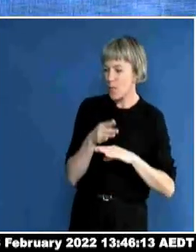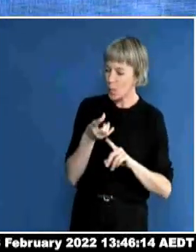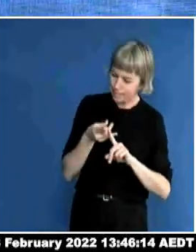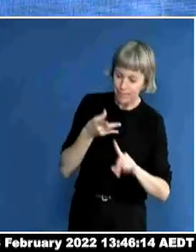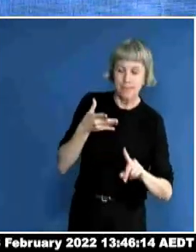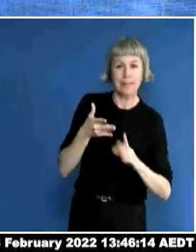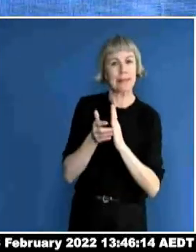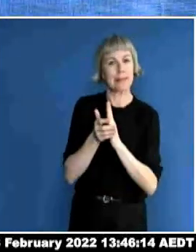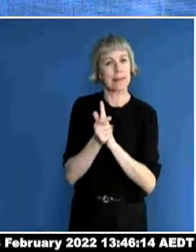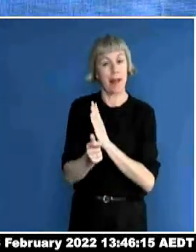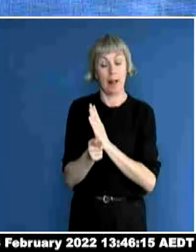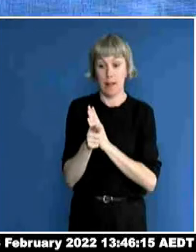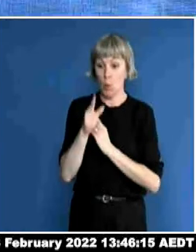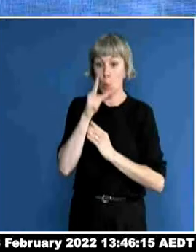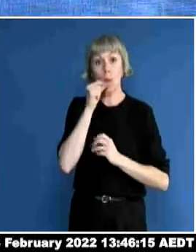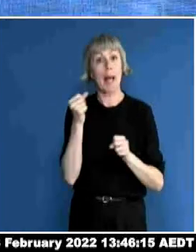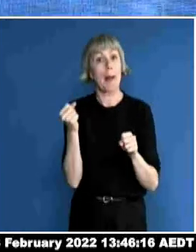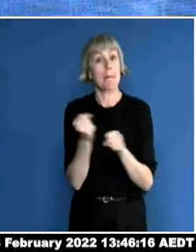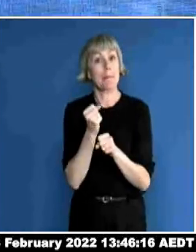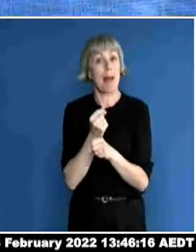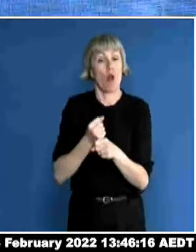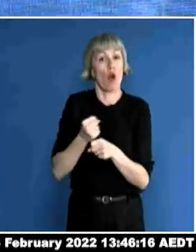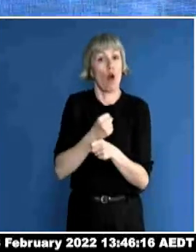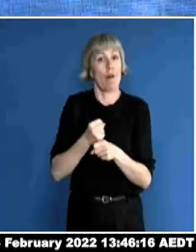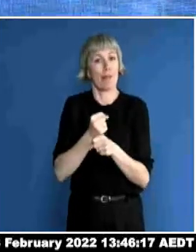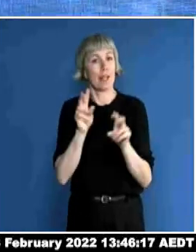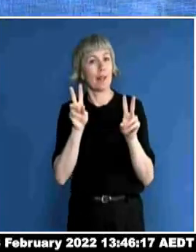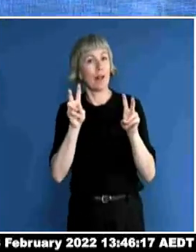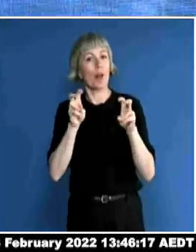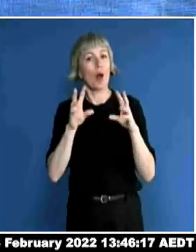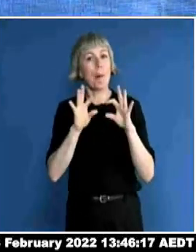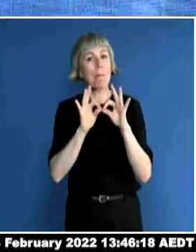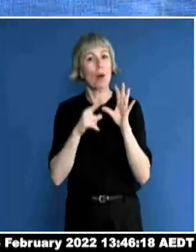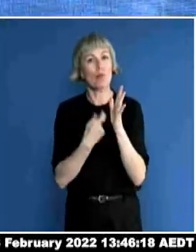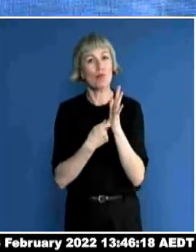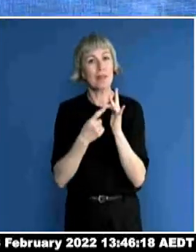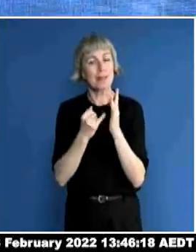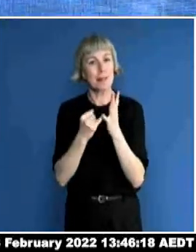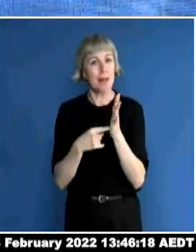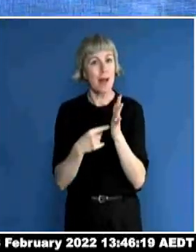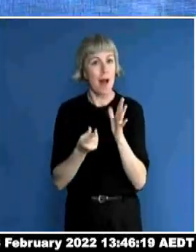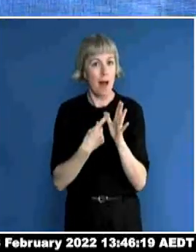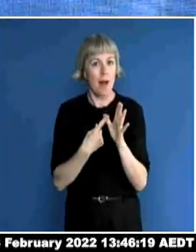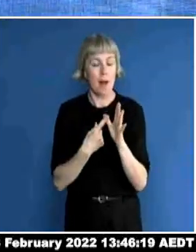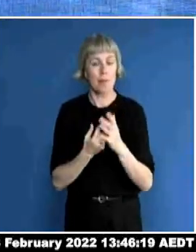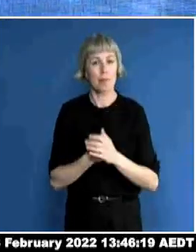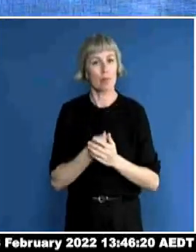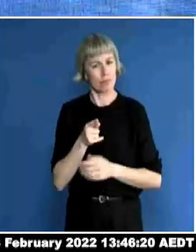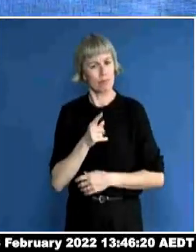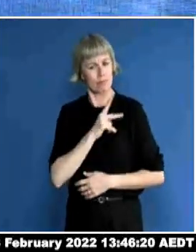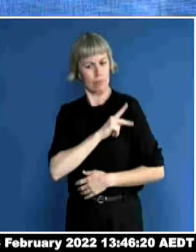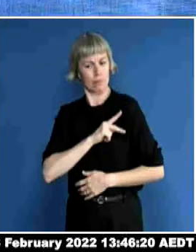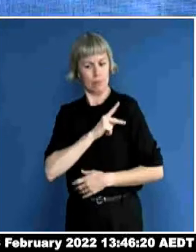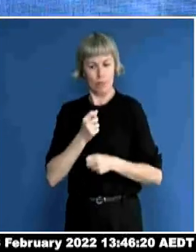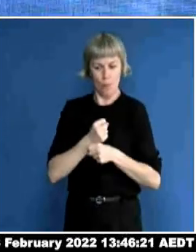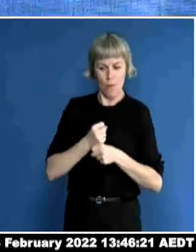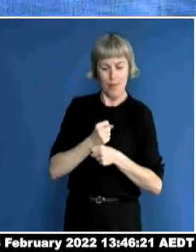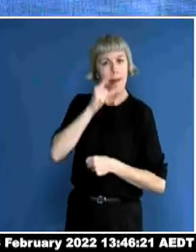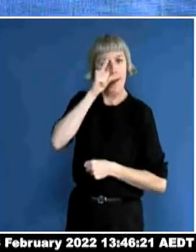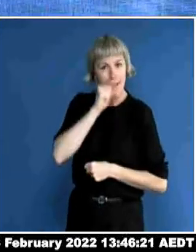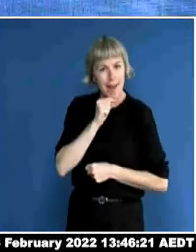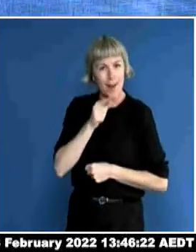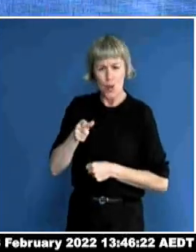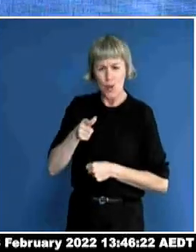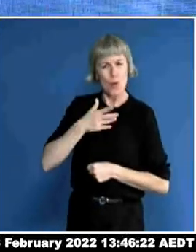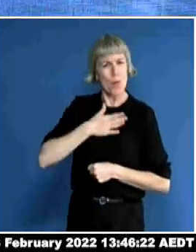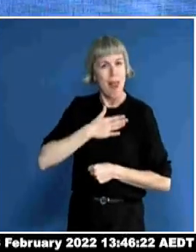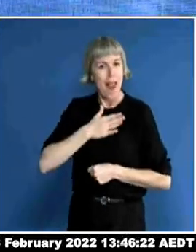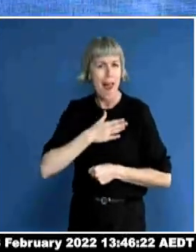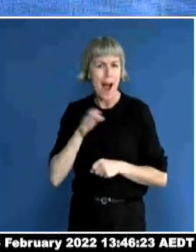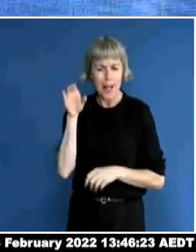maker. And you like the science and knowing about the grind of the coffee beans,